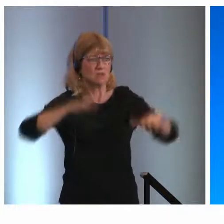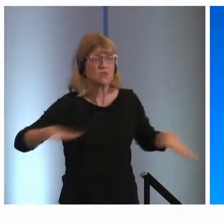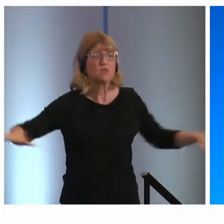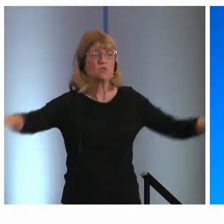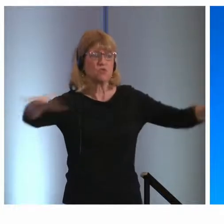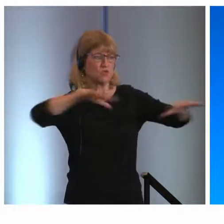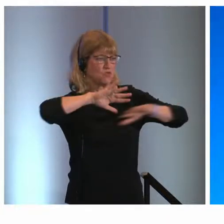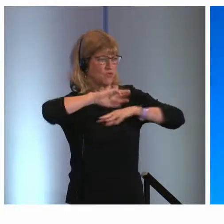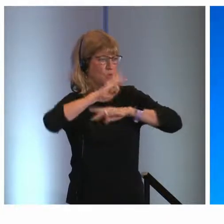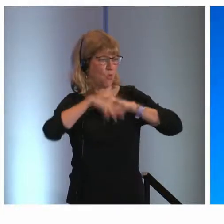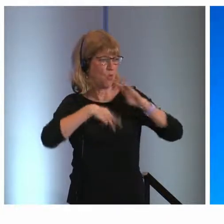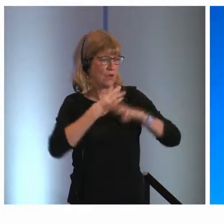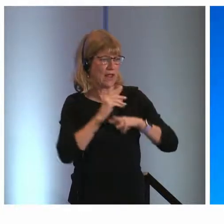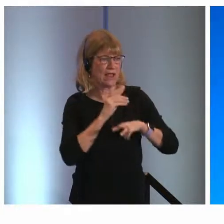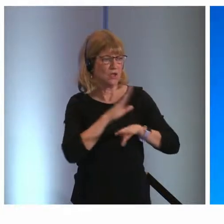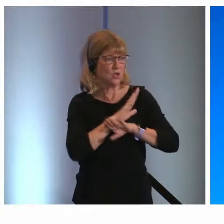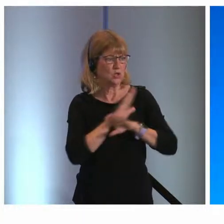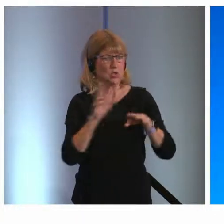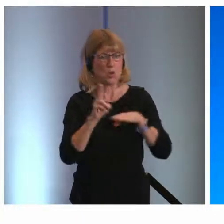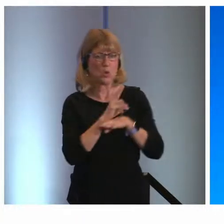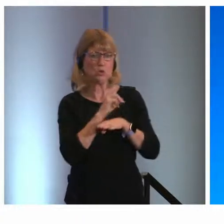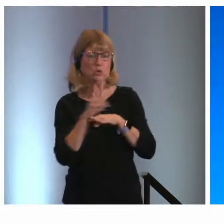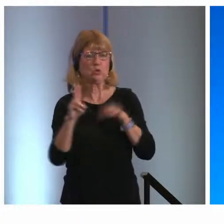business imperative; and now, it's really important to think